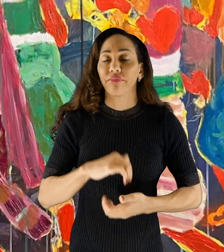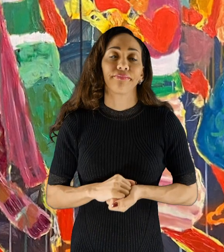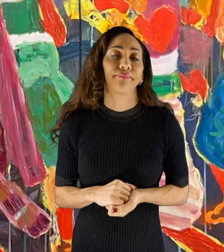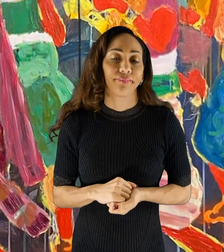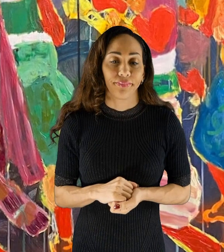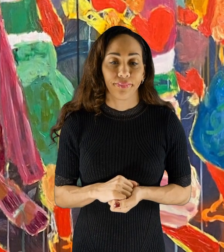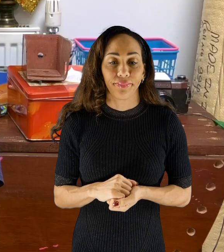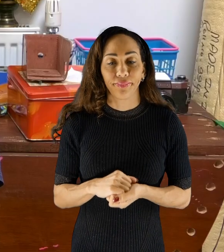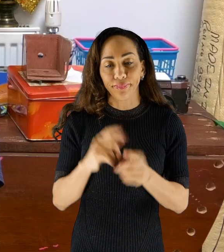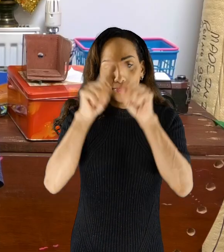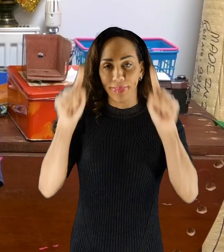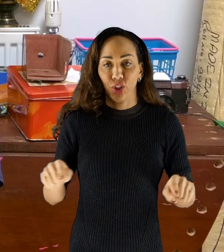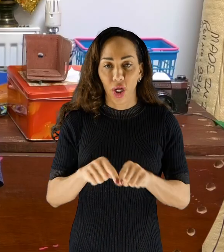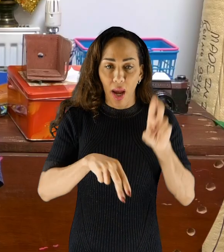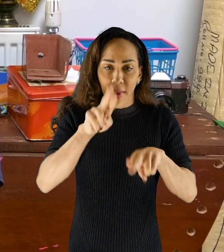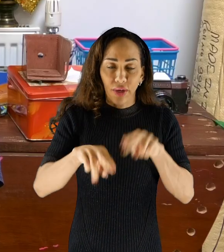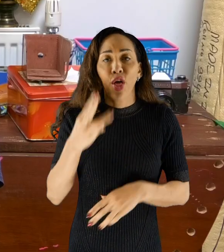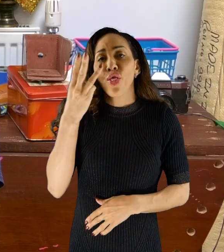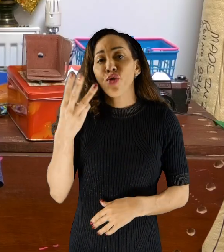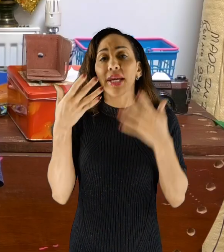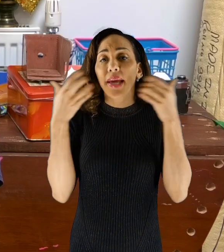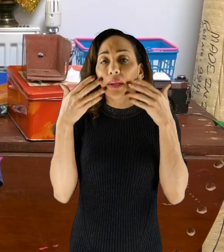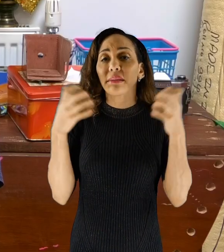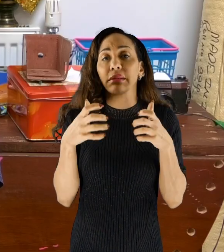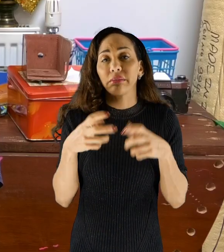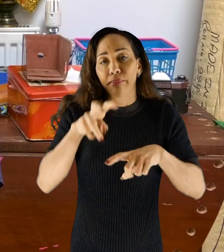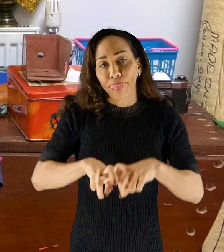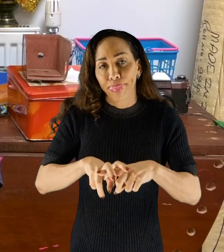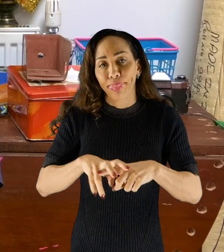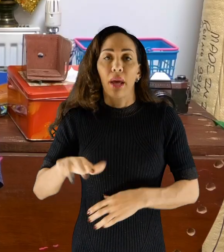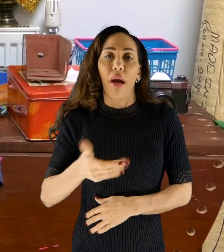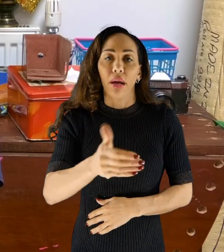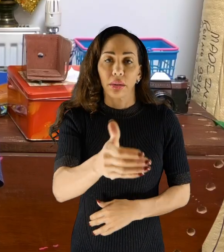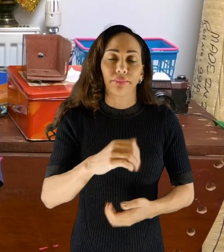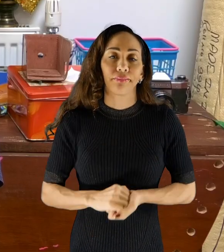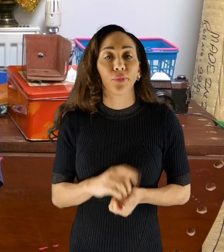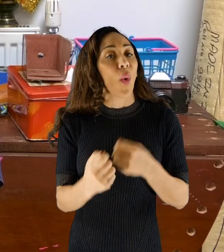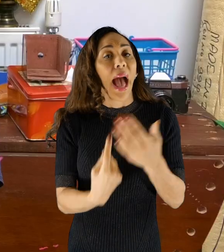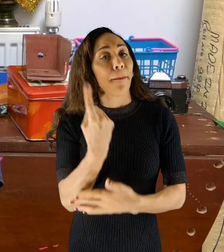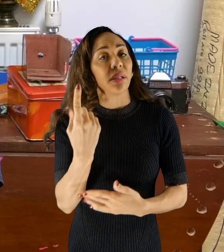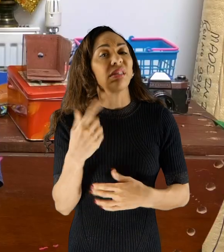and I painted a picture of three cats in a garden and what